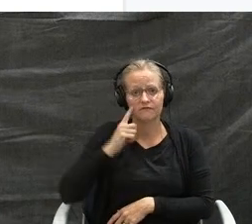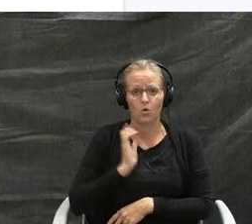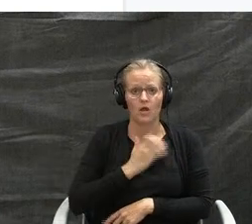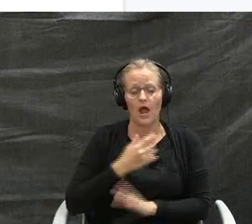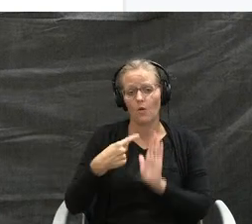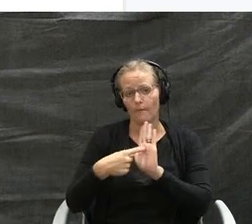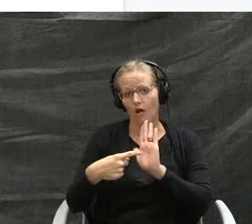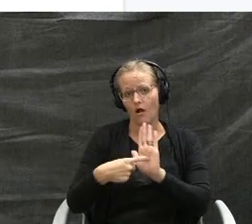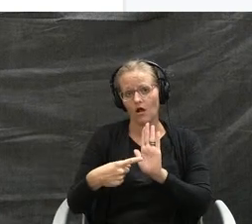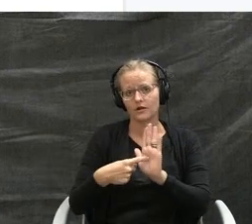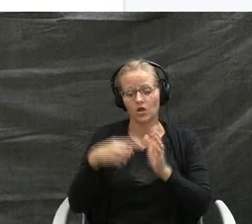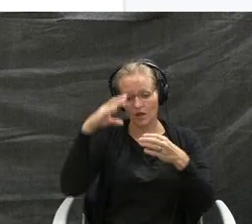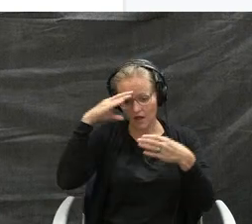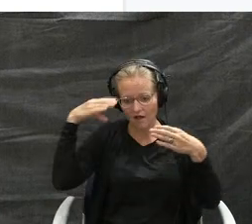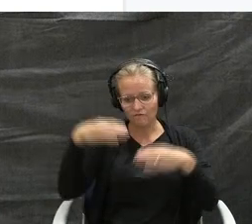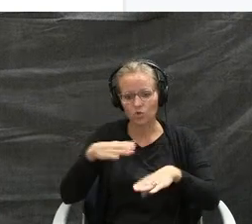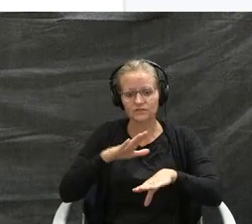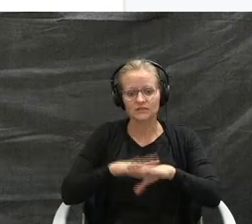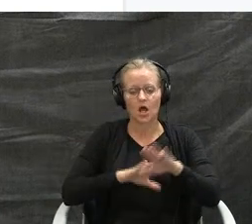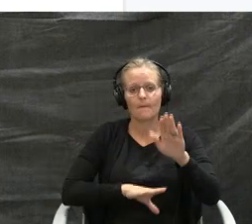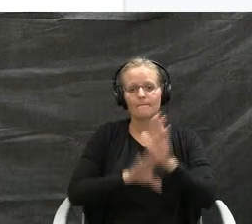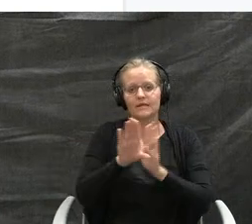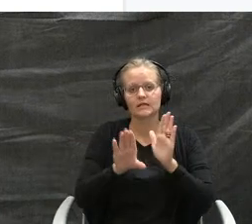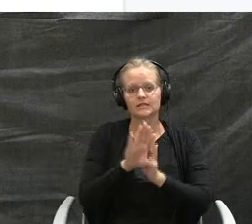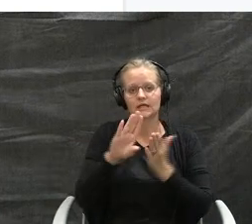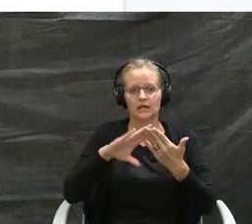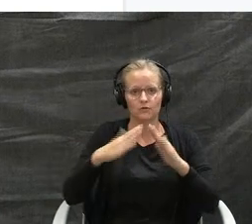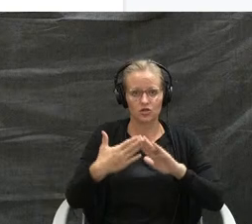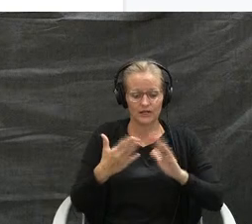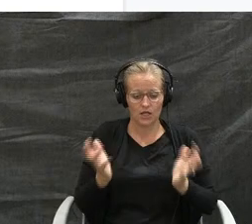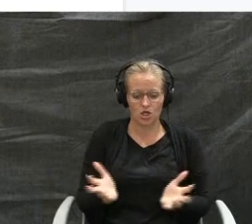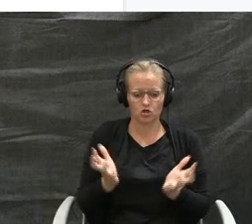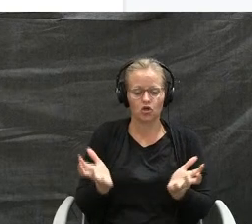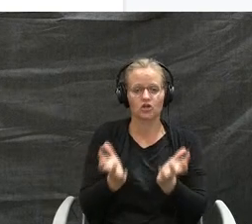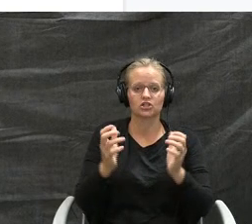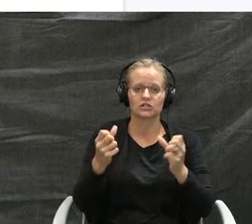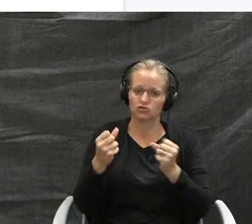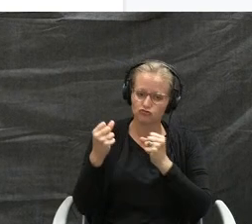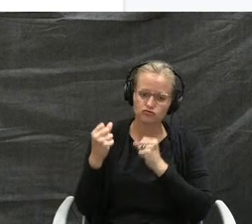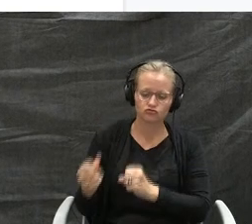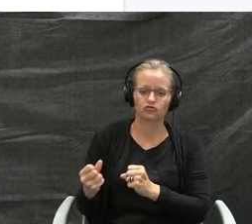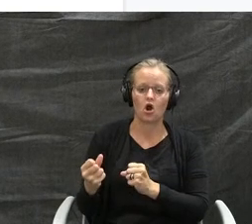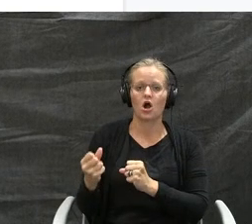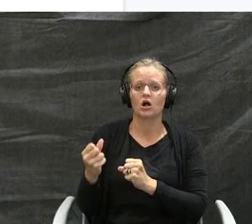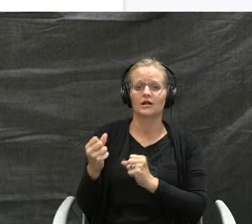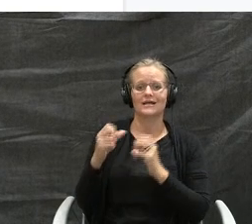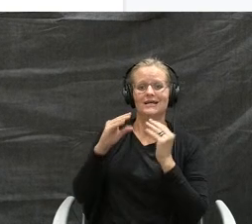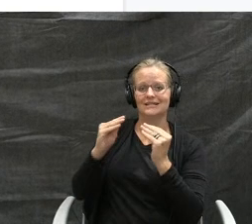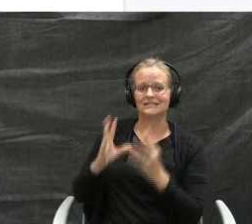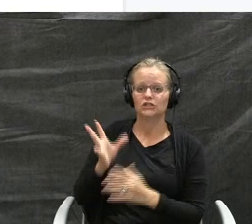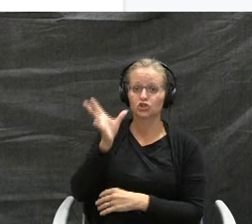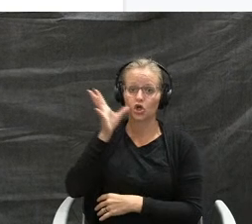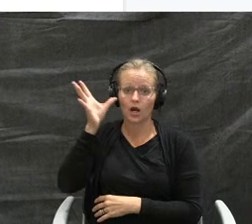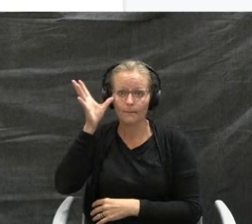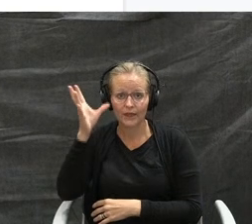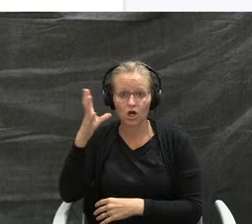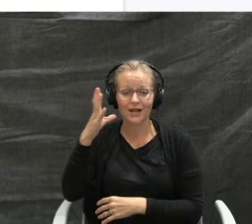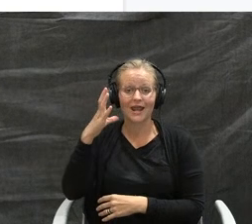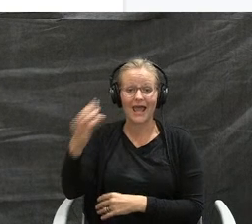benefits to this type of model. It focuses on building community. It encourages that strong teacher, parent and